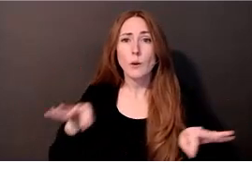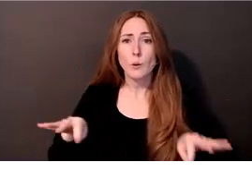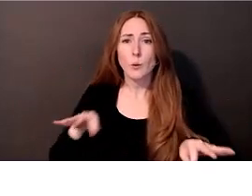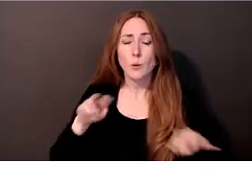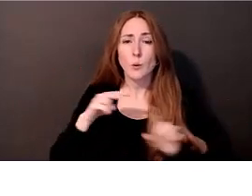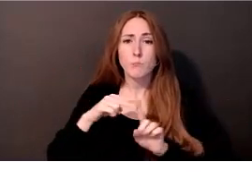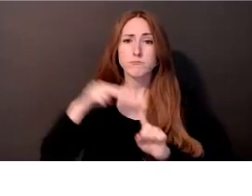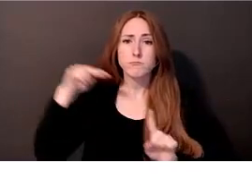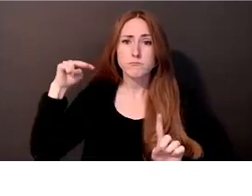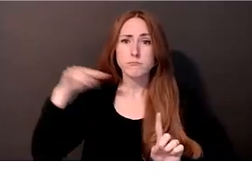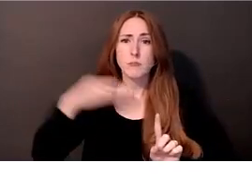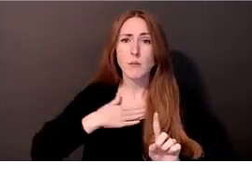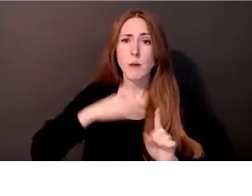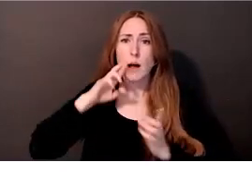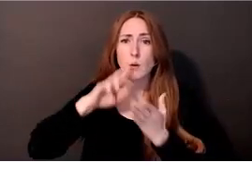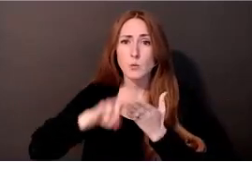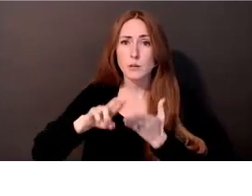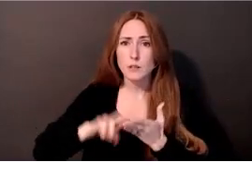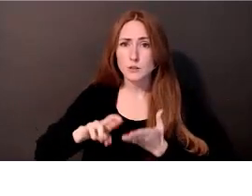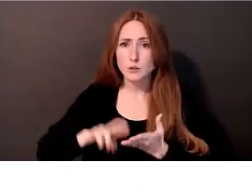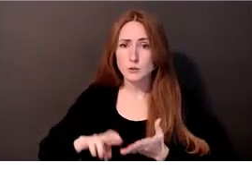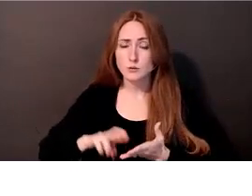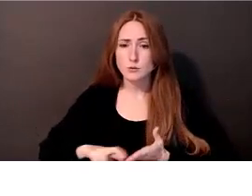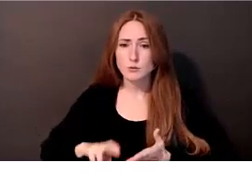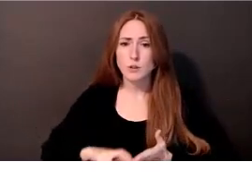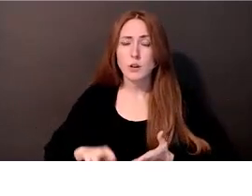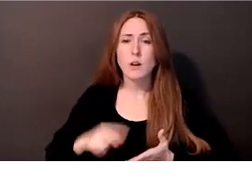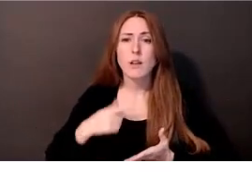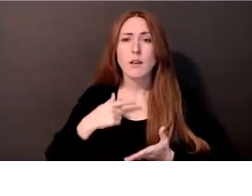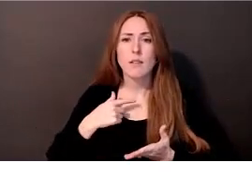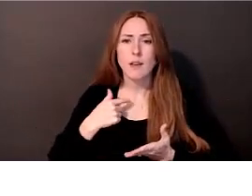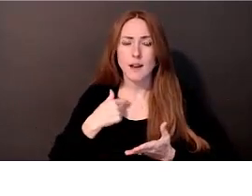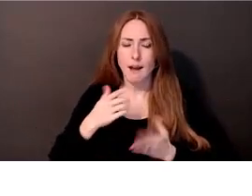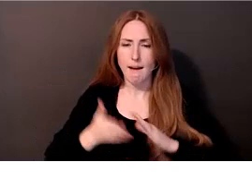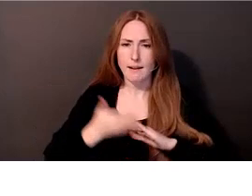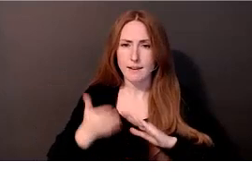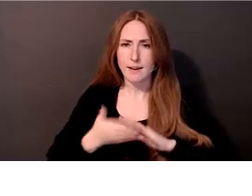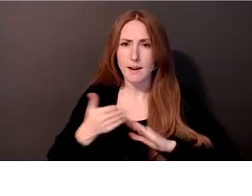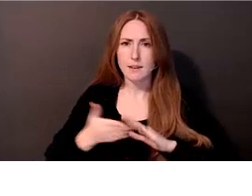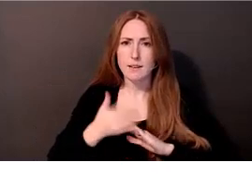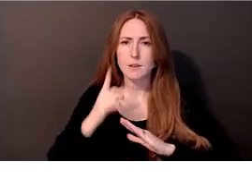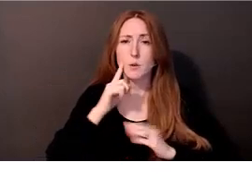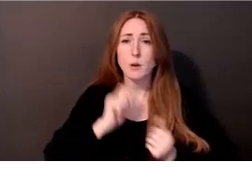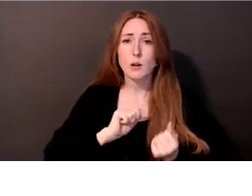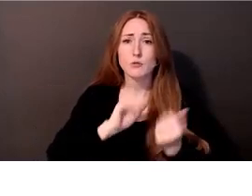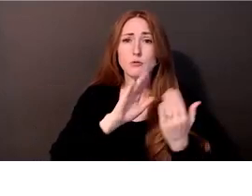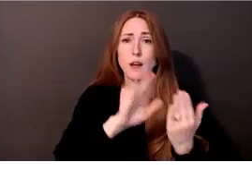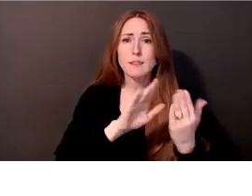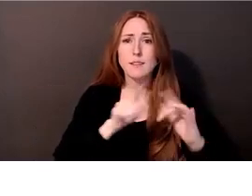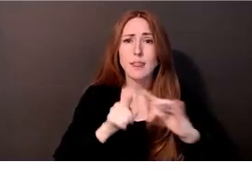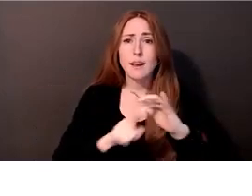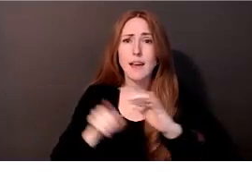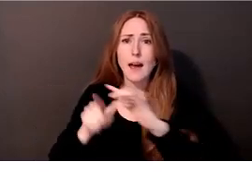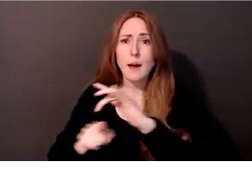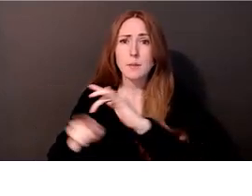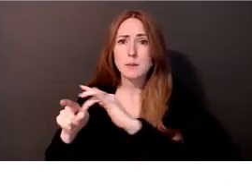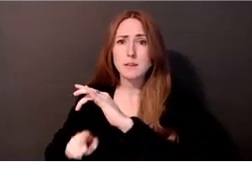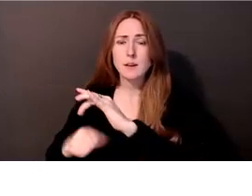that I conducted to address those gaps. And to fill out those gaps, we conducted four research projects.